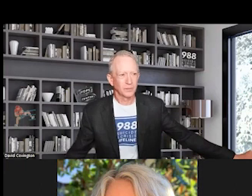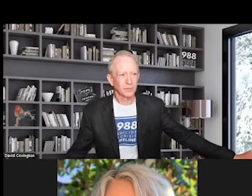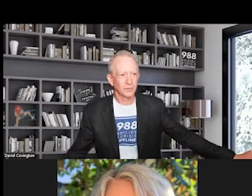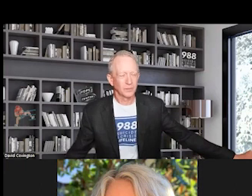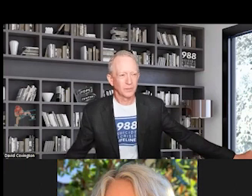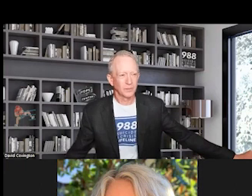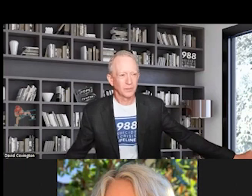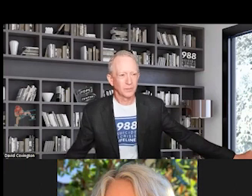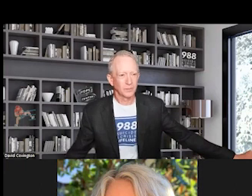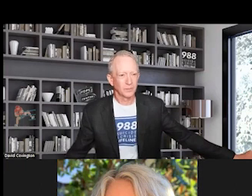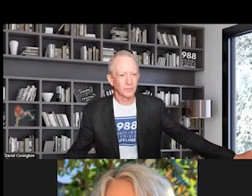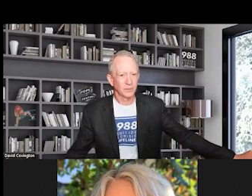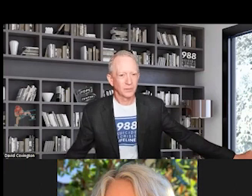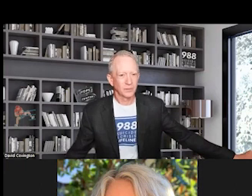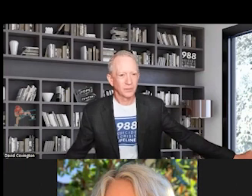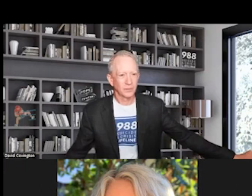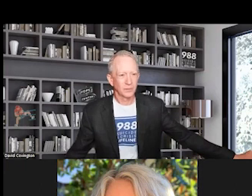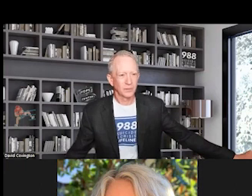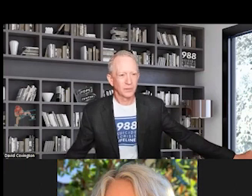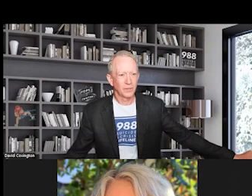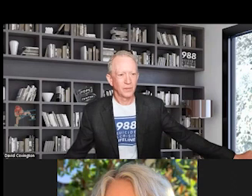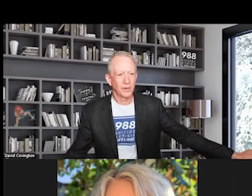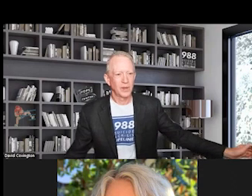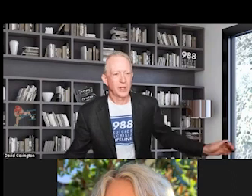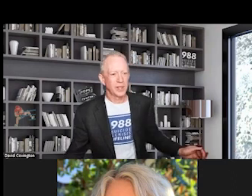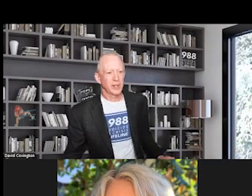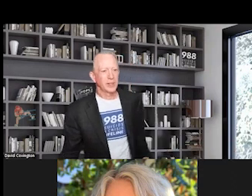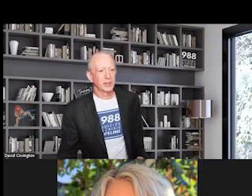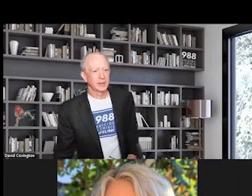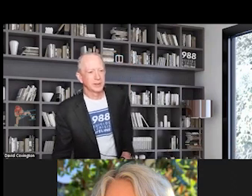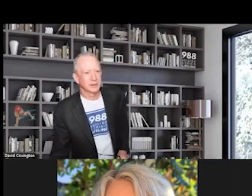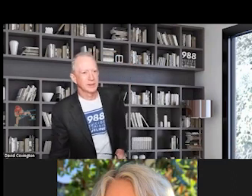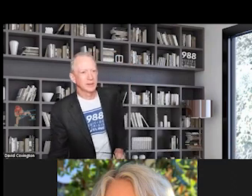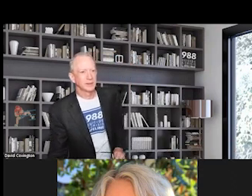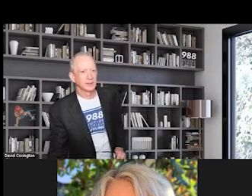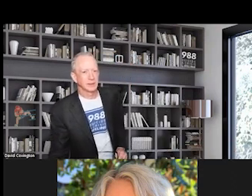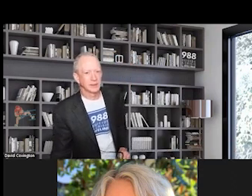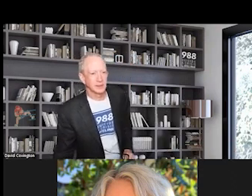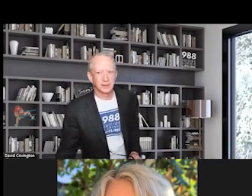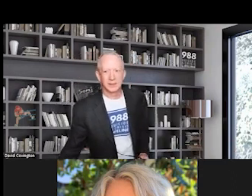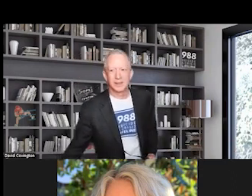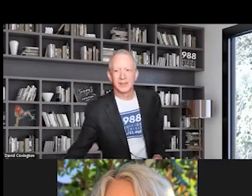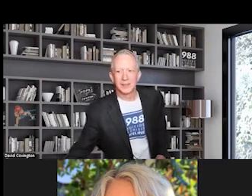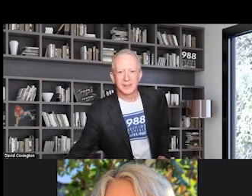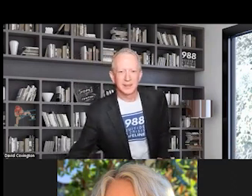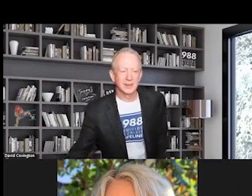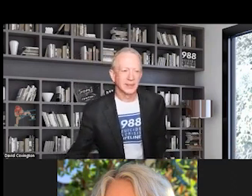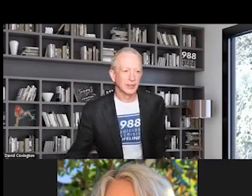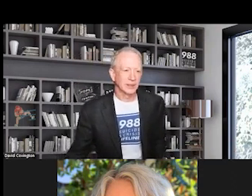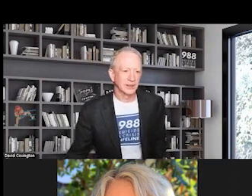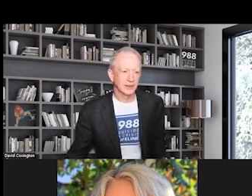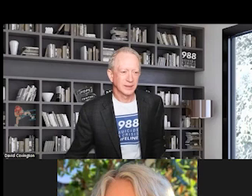OKAY. I HOPE EVERYONE SEES THAT. FIRST OF ALL, THANK